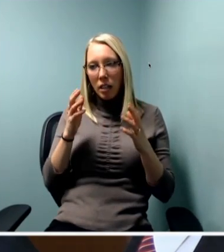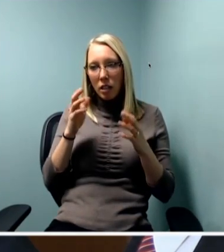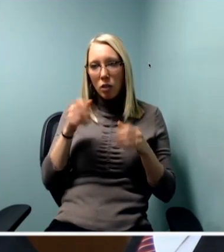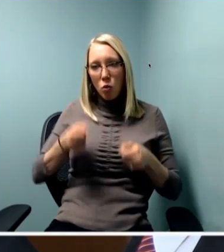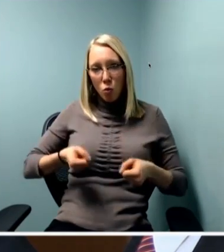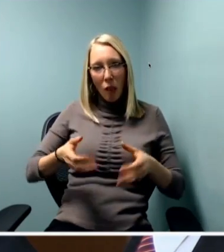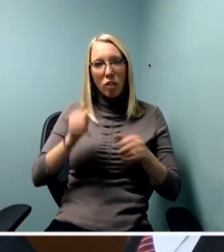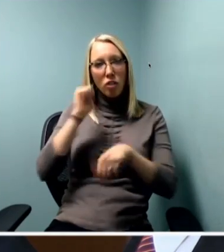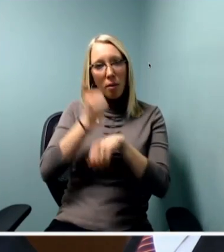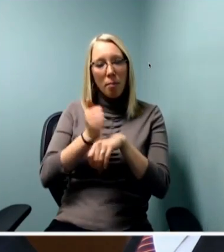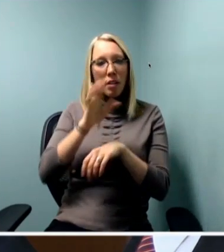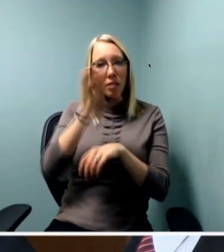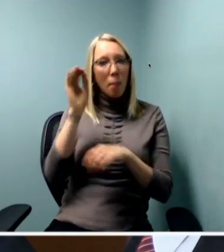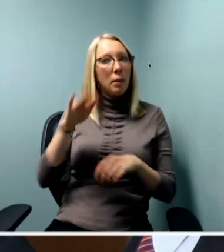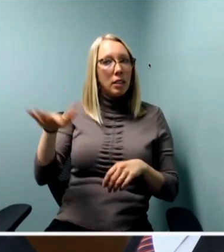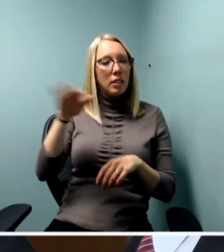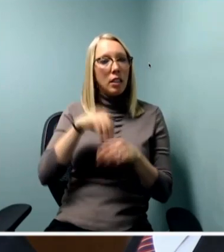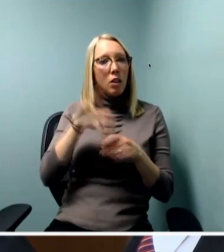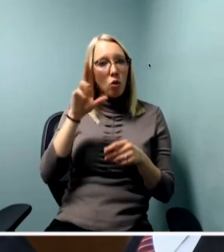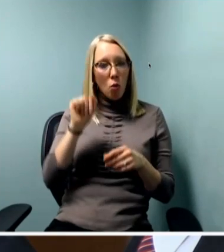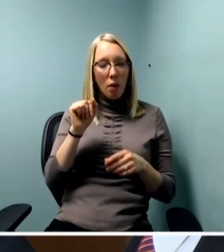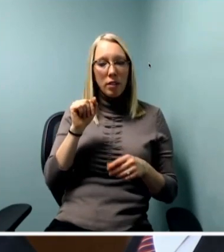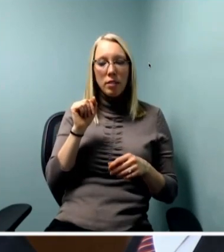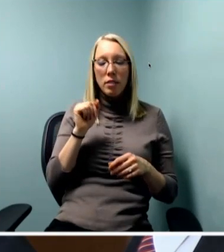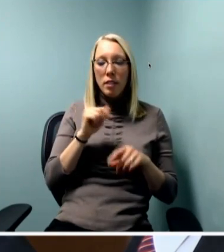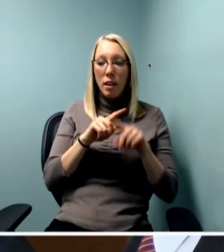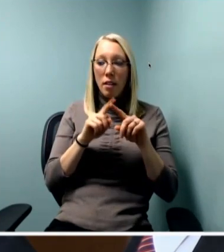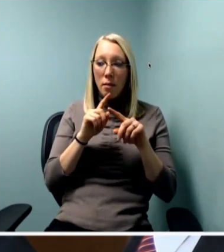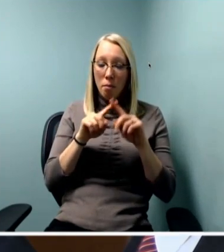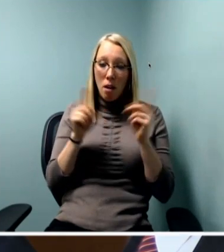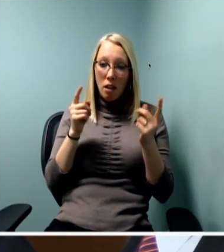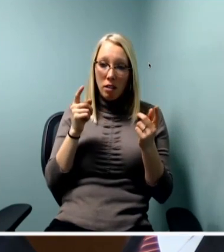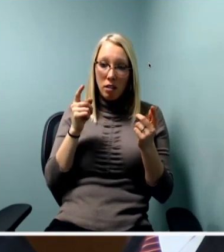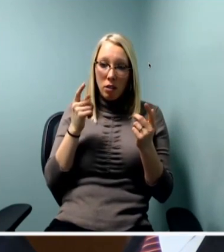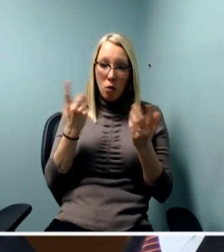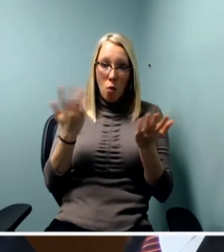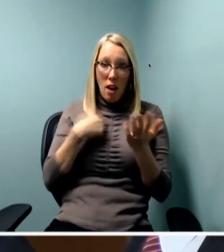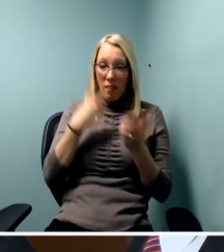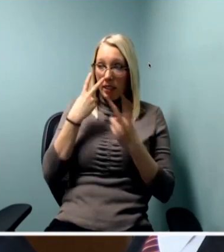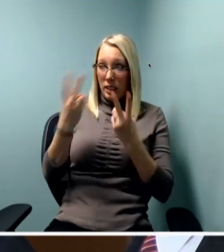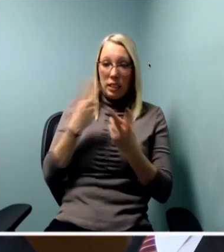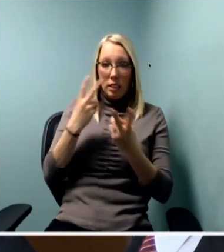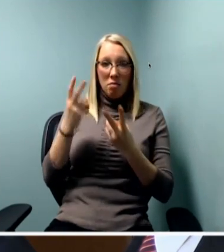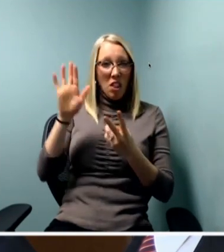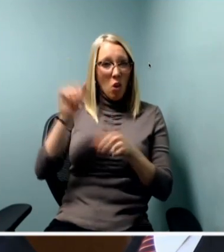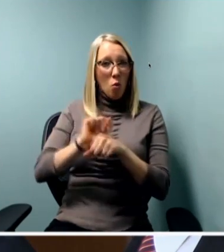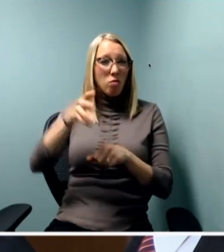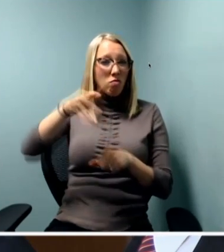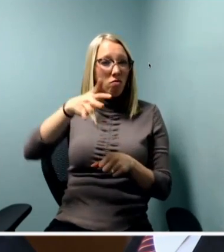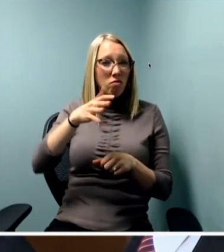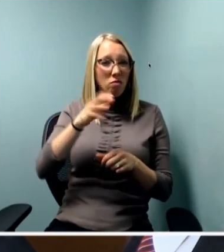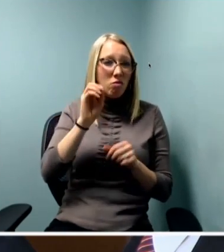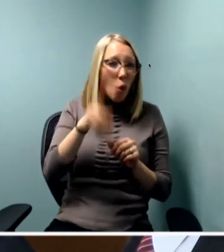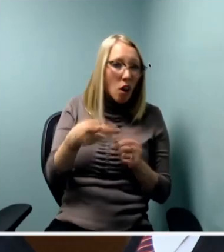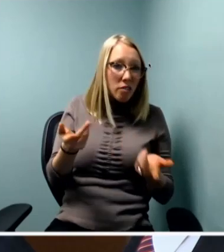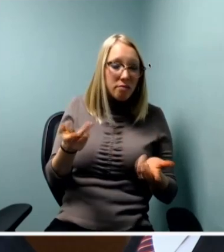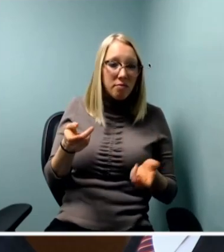and to my eyes much of the work is mediocre. And if this is a field,